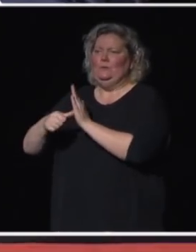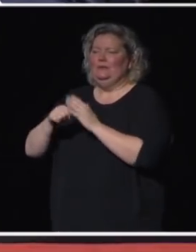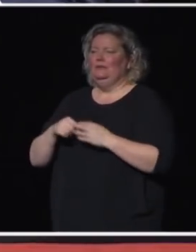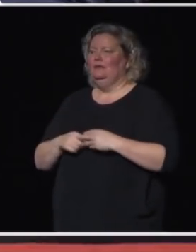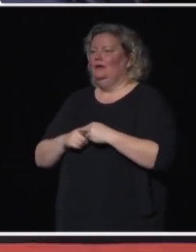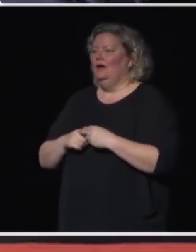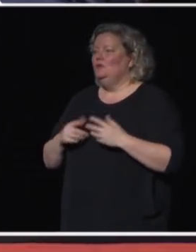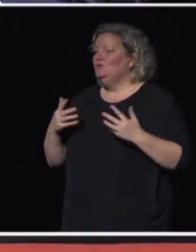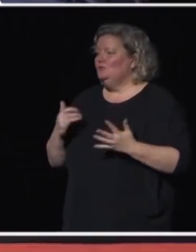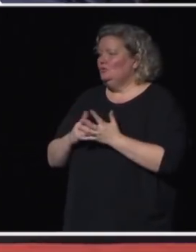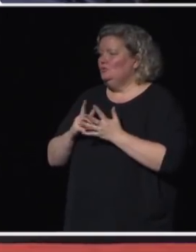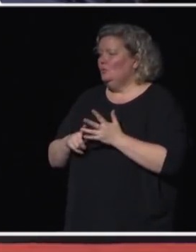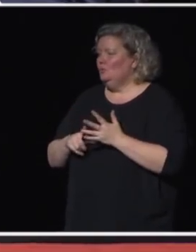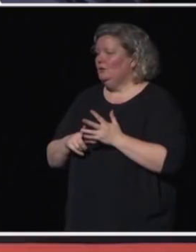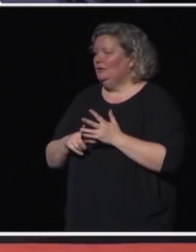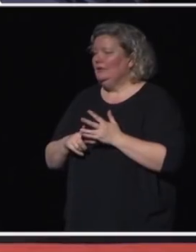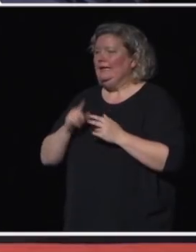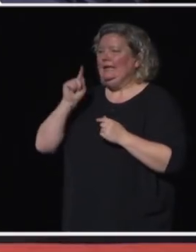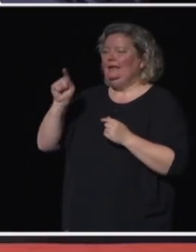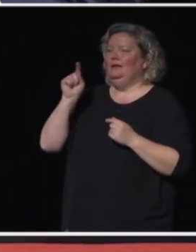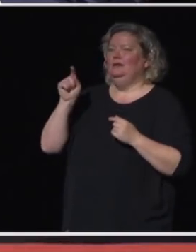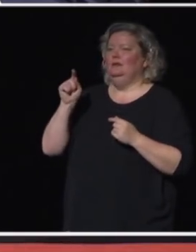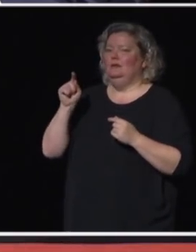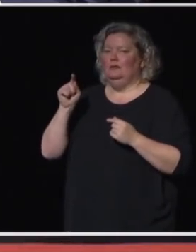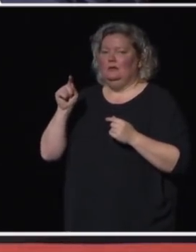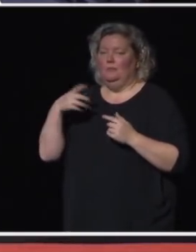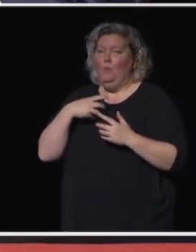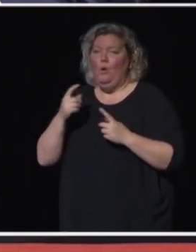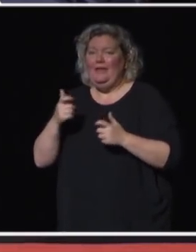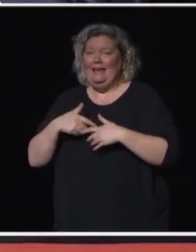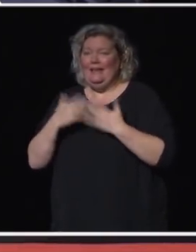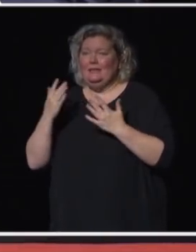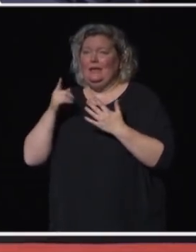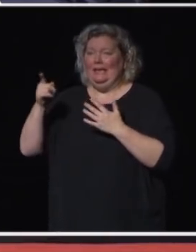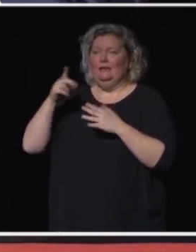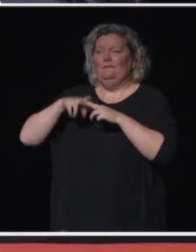And so he more than anything, like, taught me, like, to question.